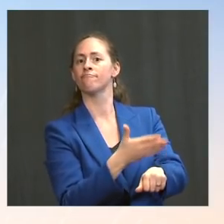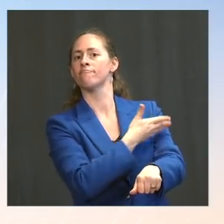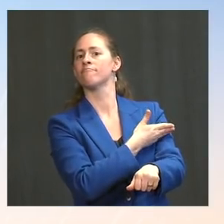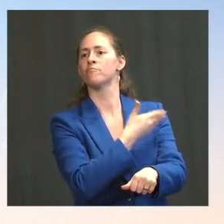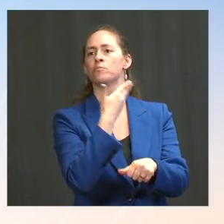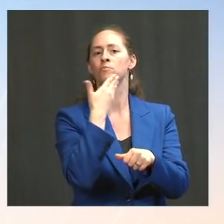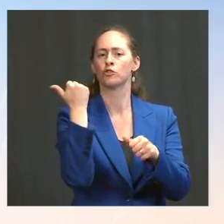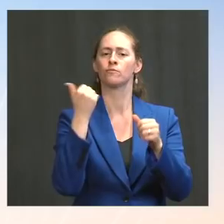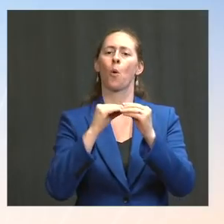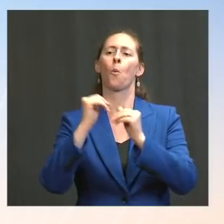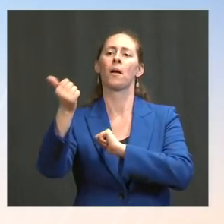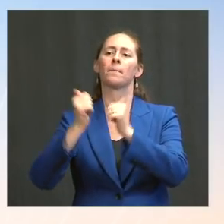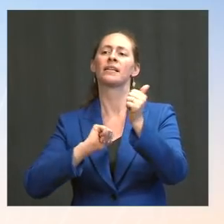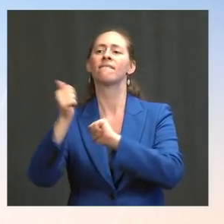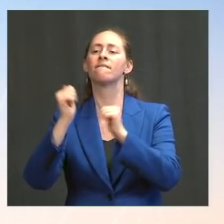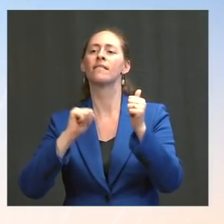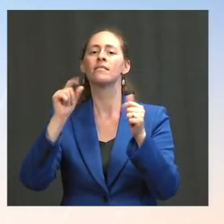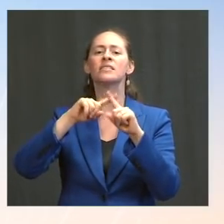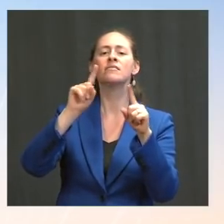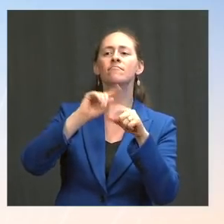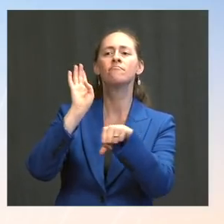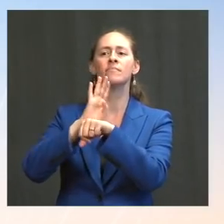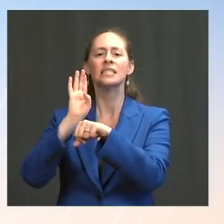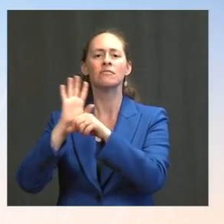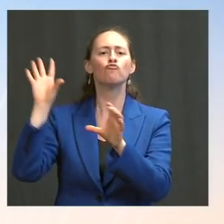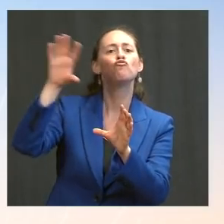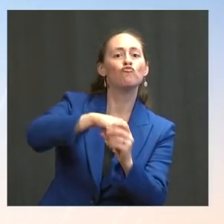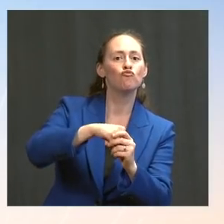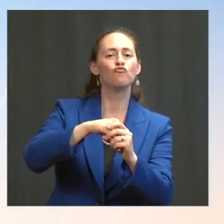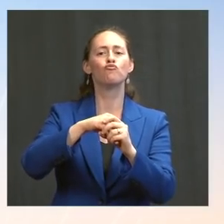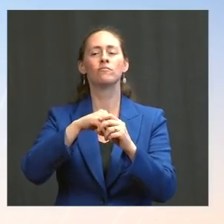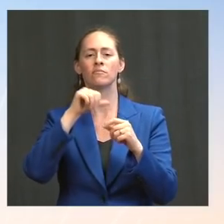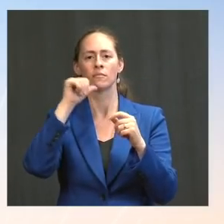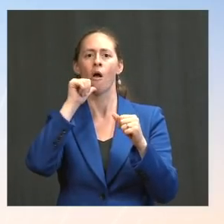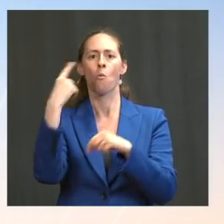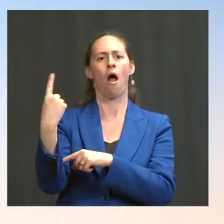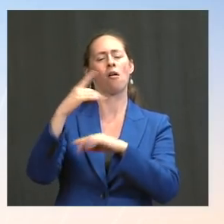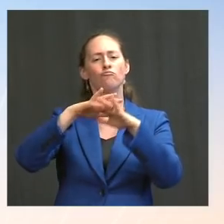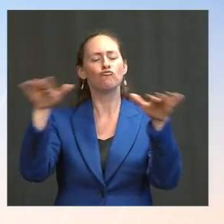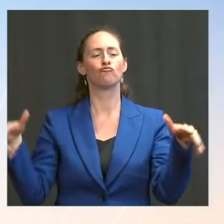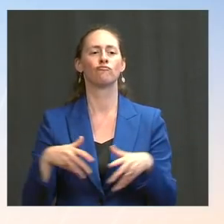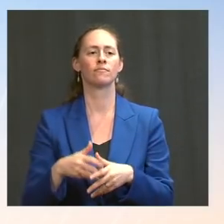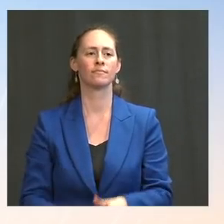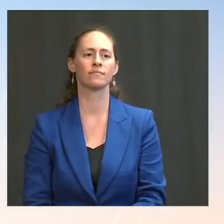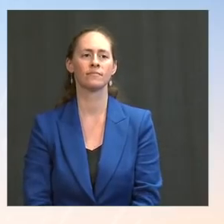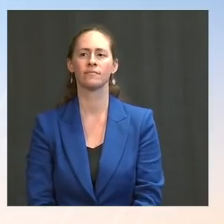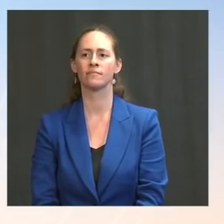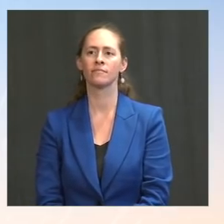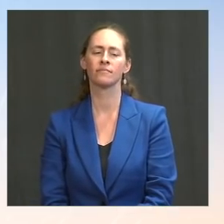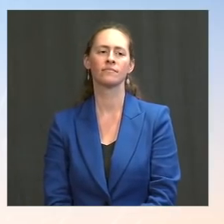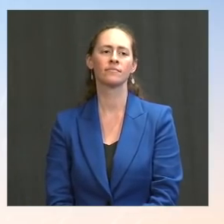to compete fairly without being impeded as well. So we'll have more to say about that, but that's the basic contours of it. Ms. Psaki: Jen.